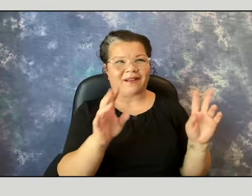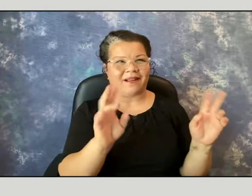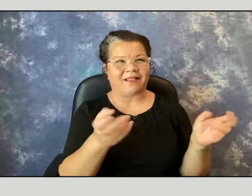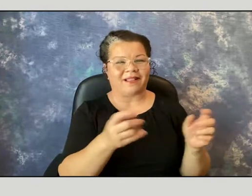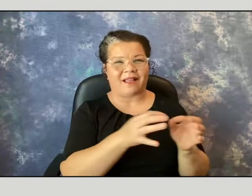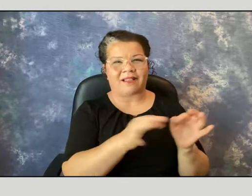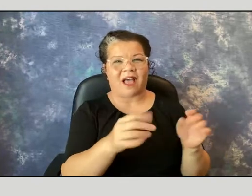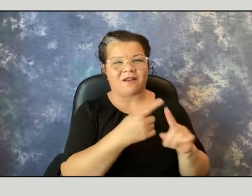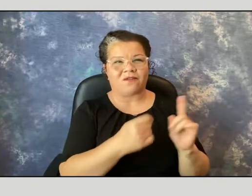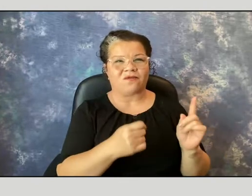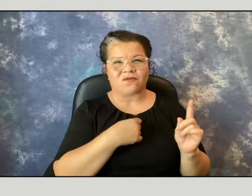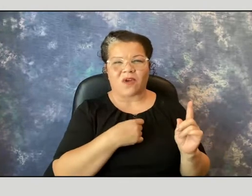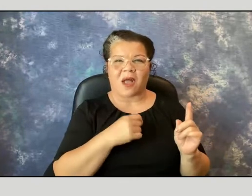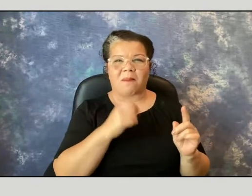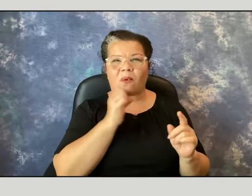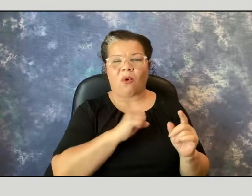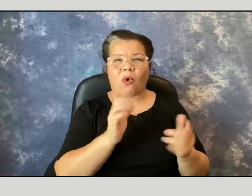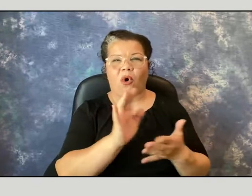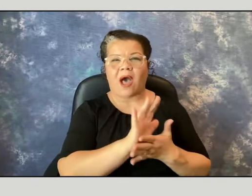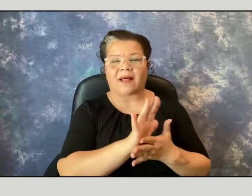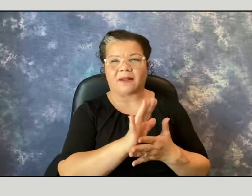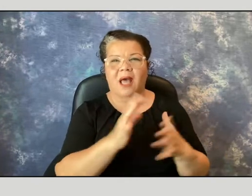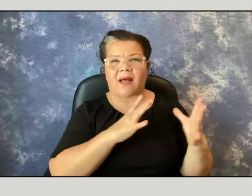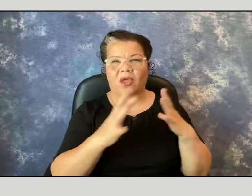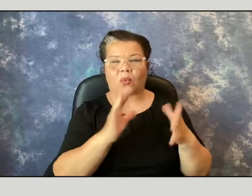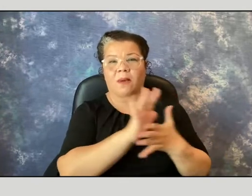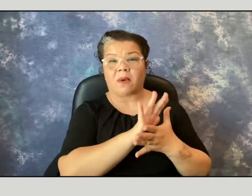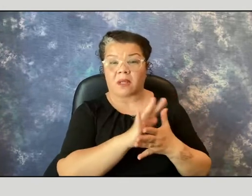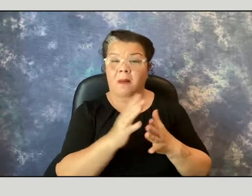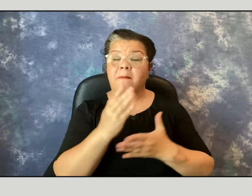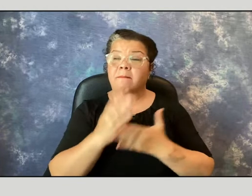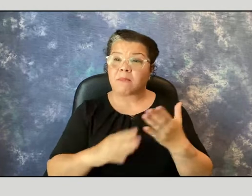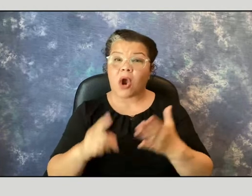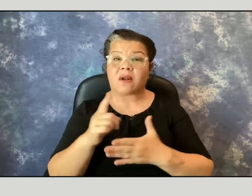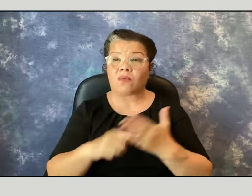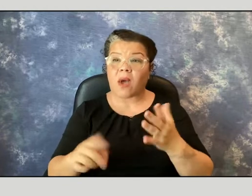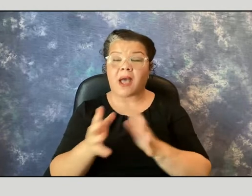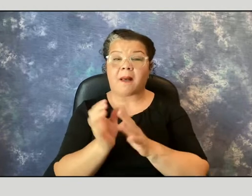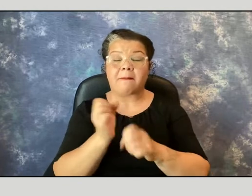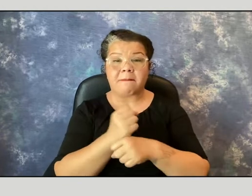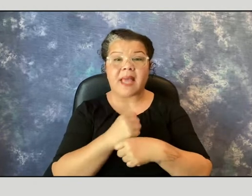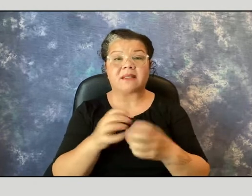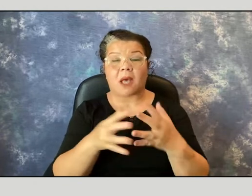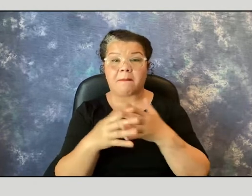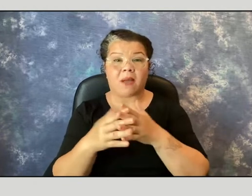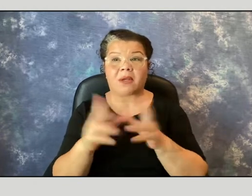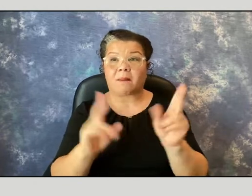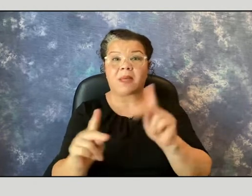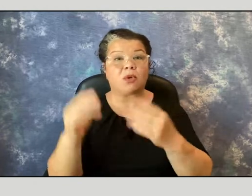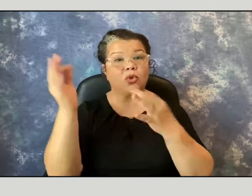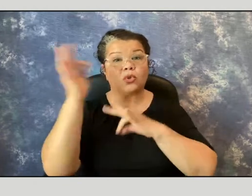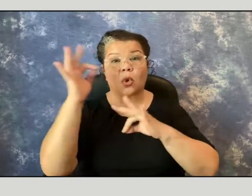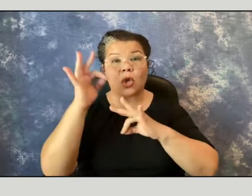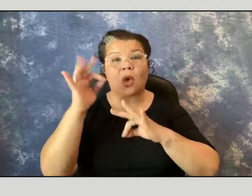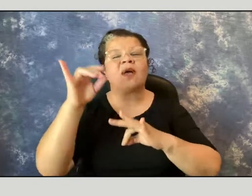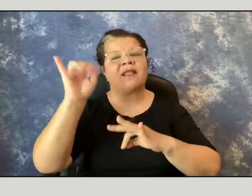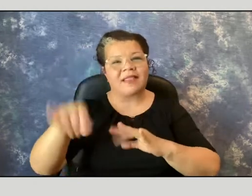"Part of what makes the American people the American people is what they don't know. Part of what the American people don't know is what makes them the American people."